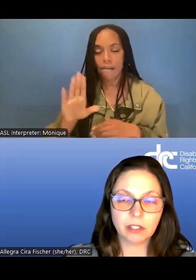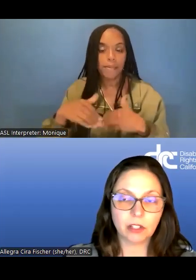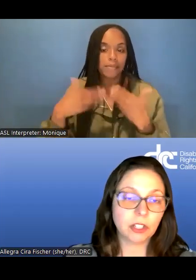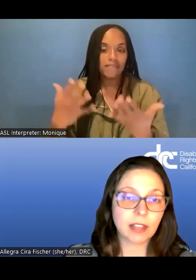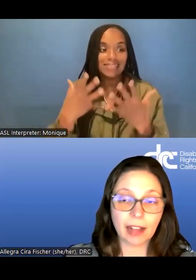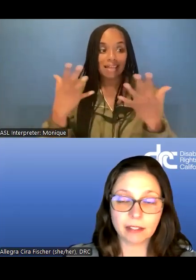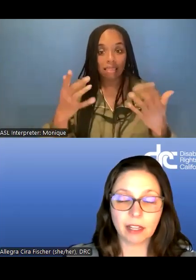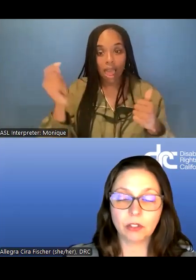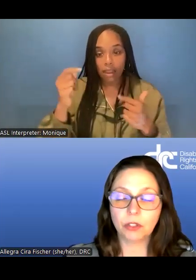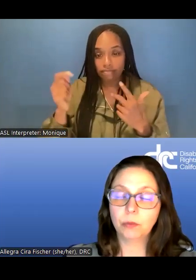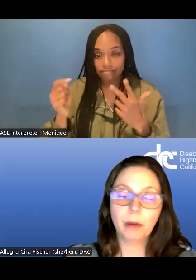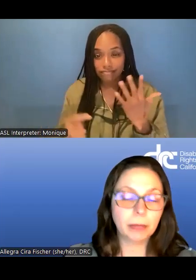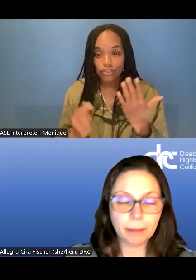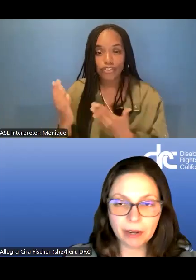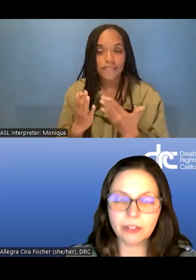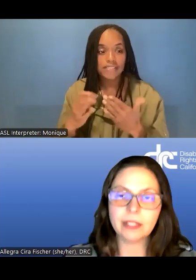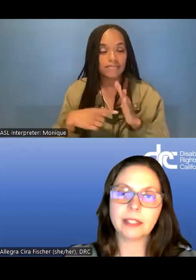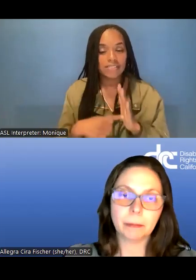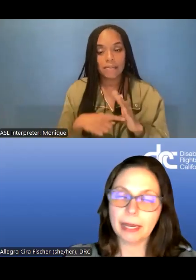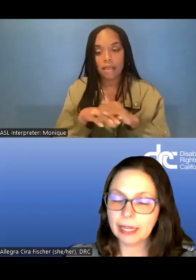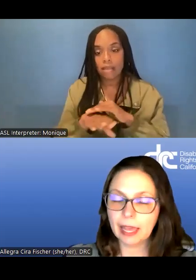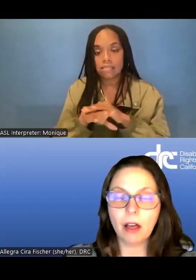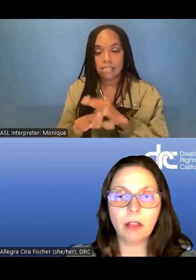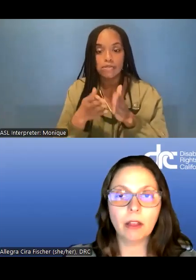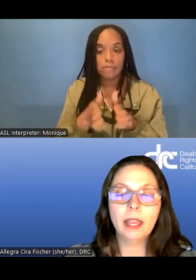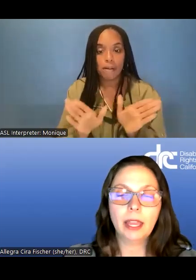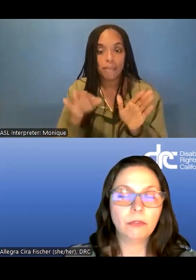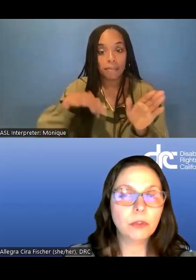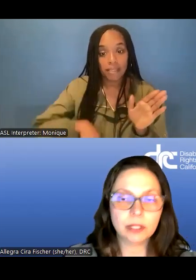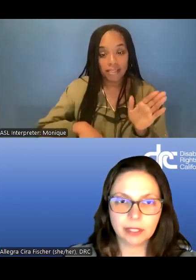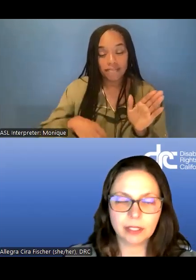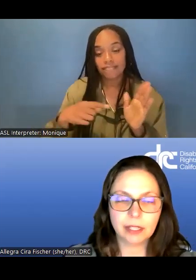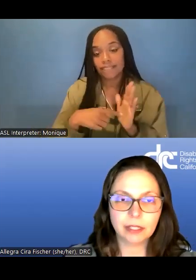such as access to public benefits like Medi-Cal and food assistance.